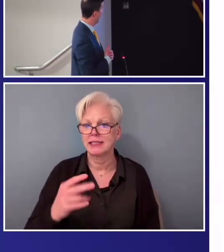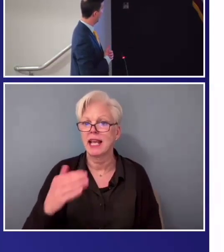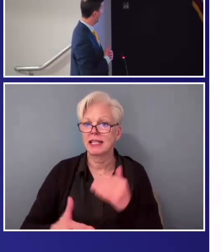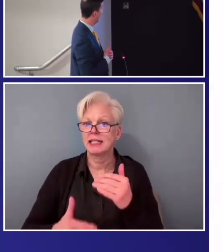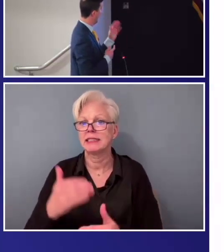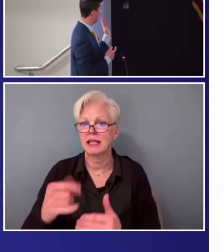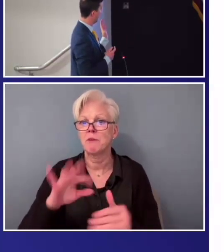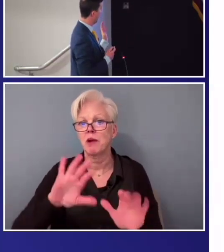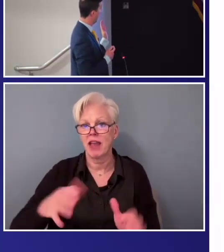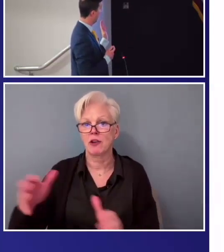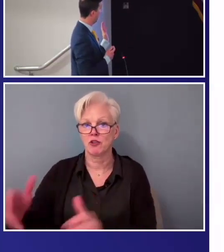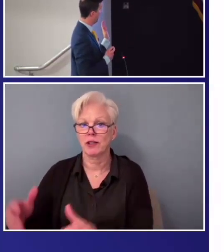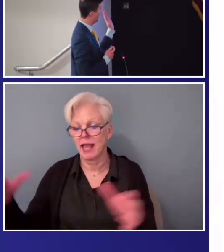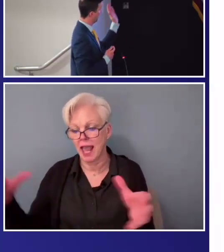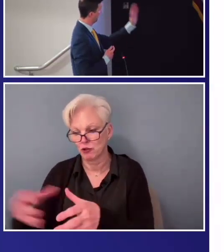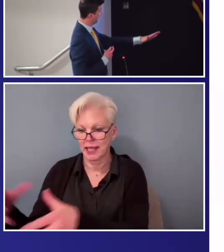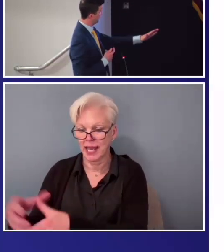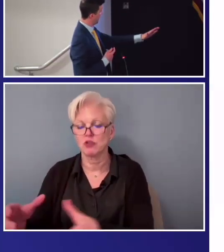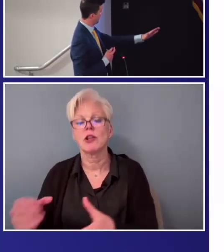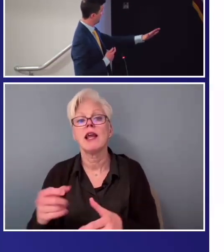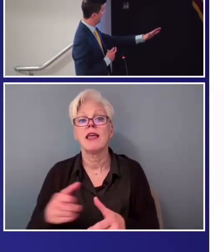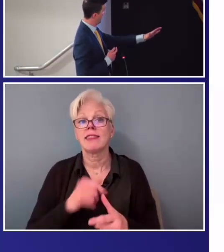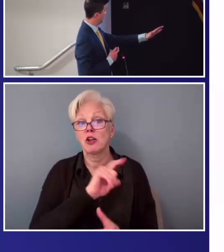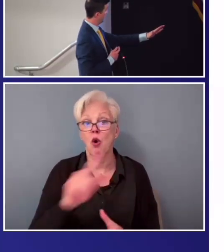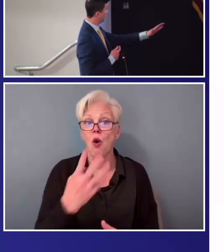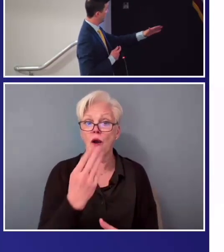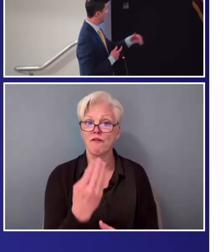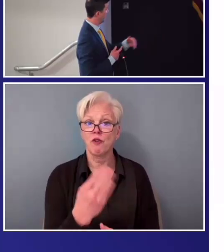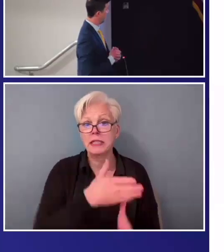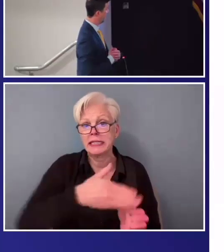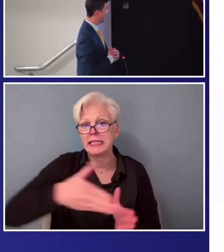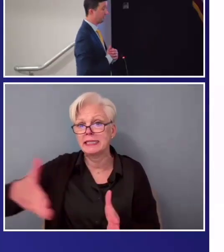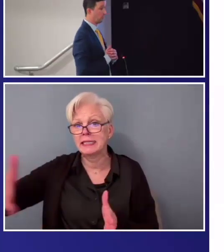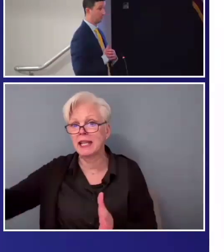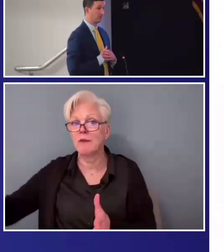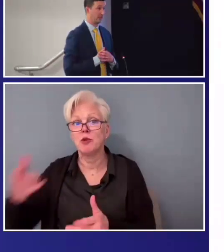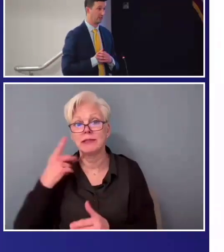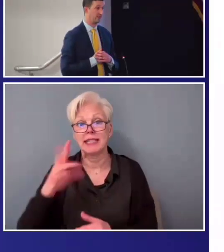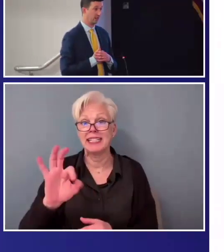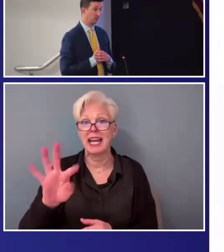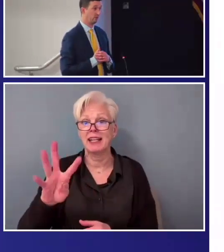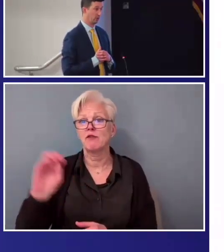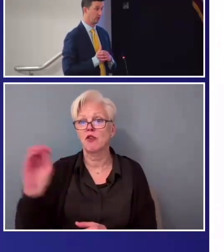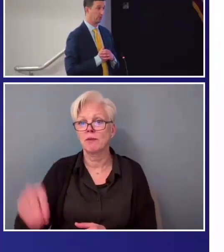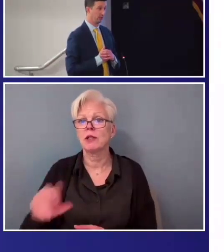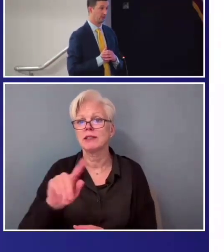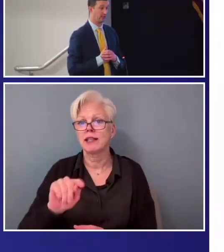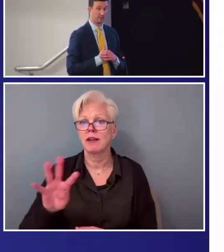And then after all 14 steps, you see that 94% of Title IV completers get